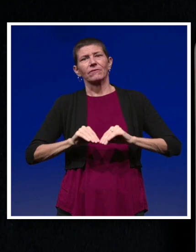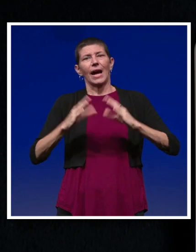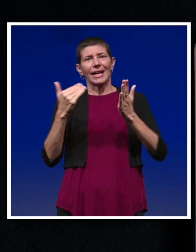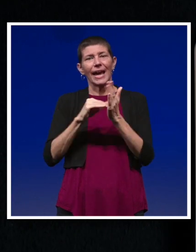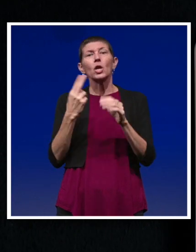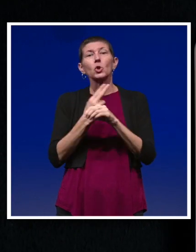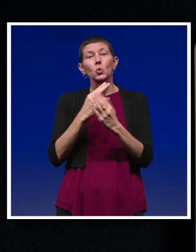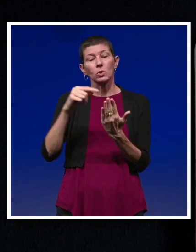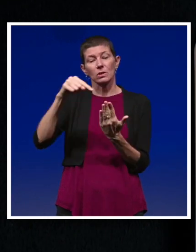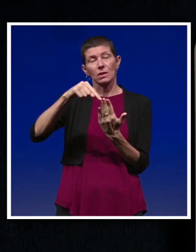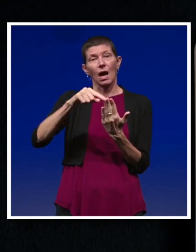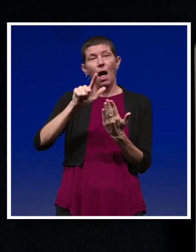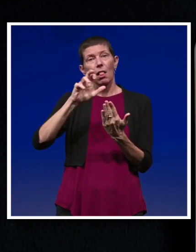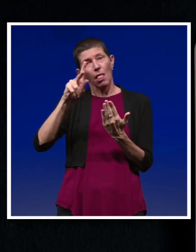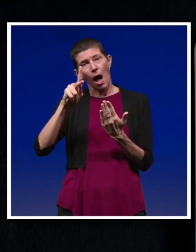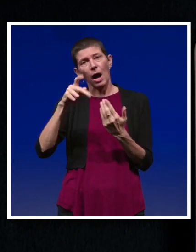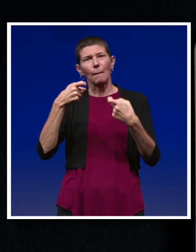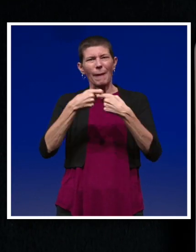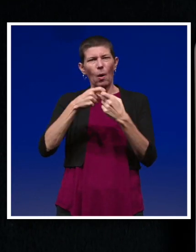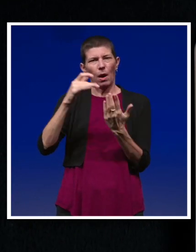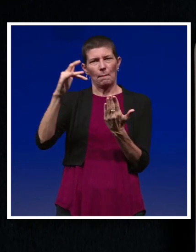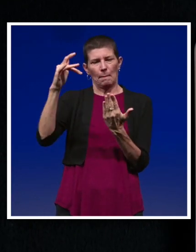utilizing the lock slash power button.